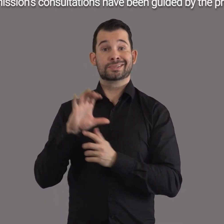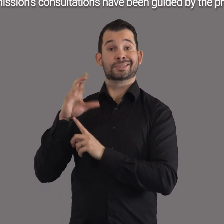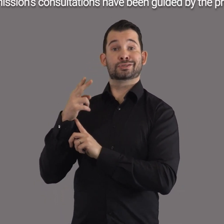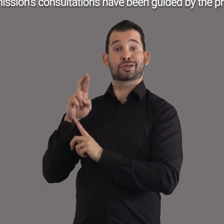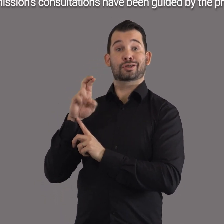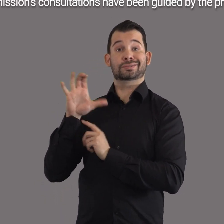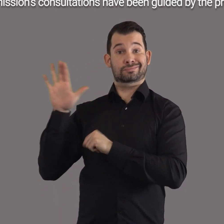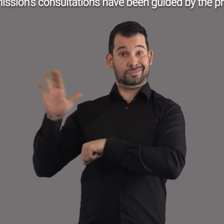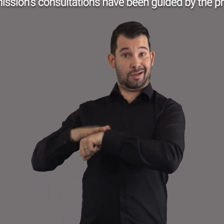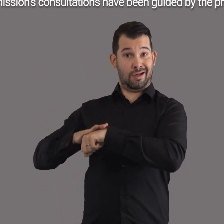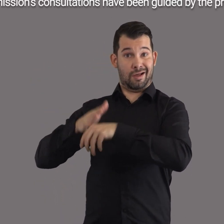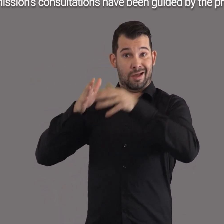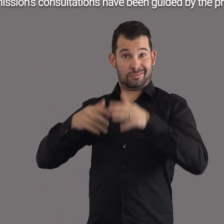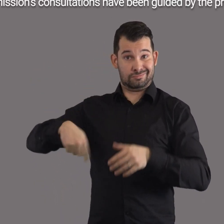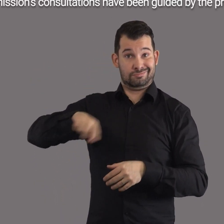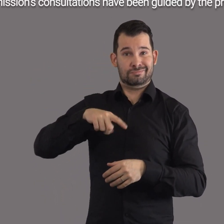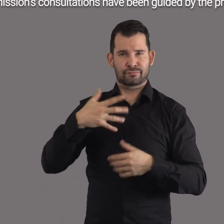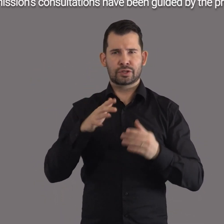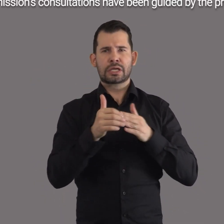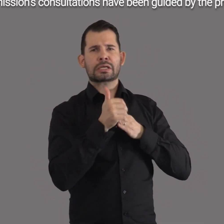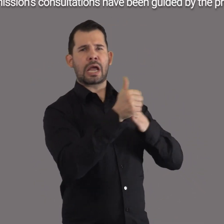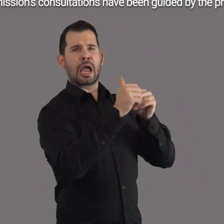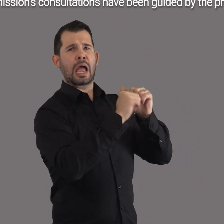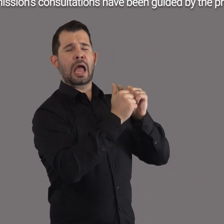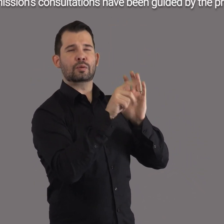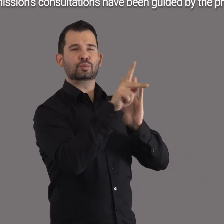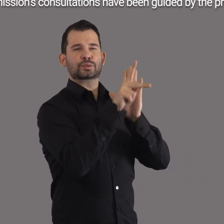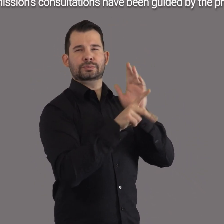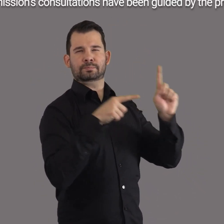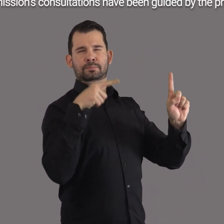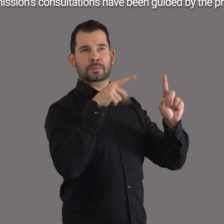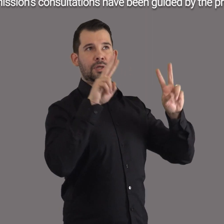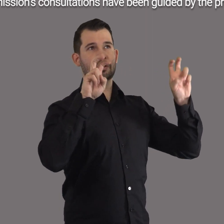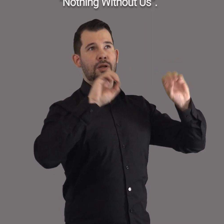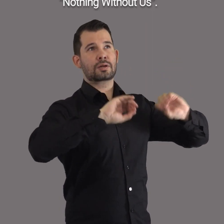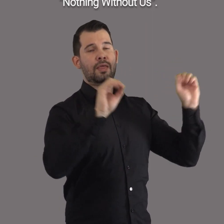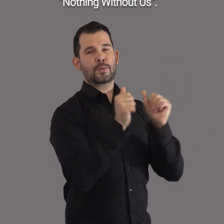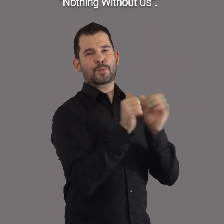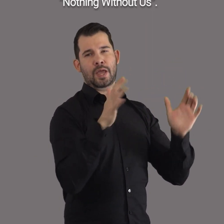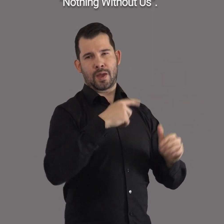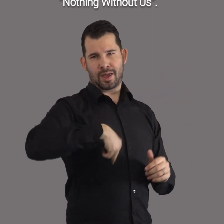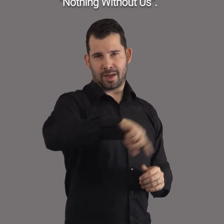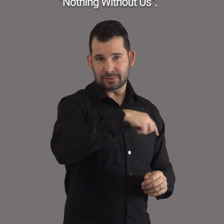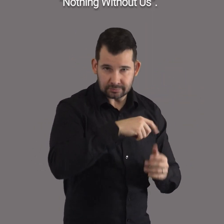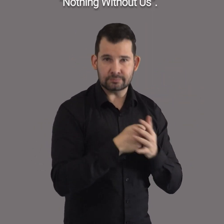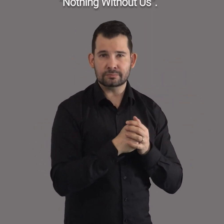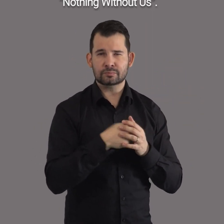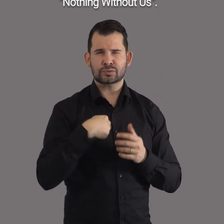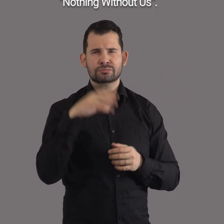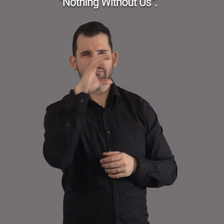The Commission's consultations have been guided by the principle of "Nothing Without Us".